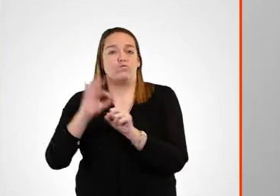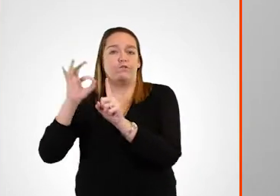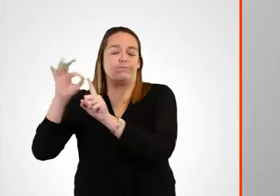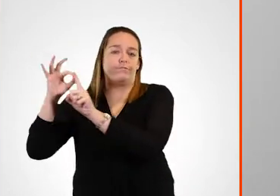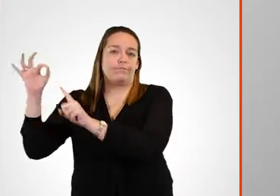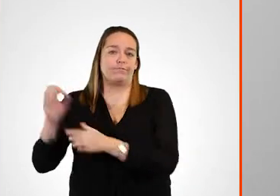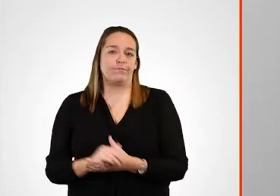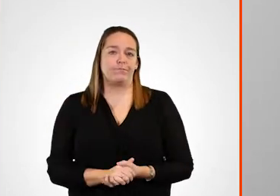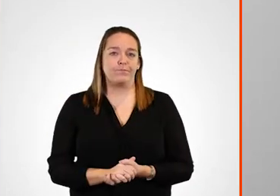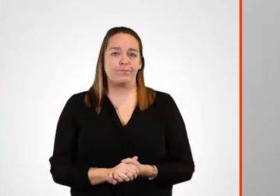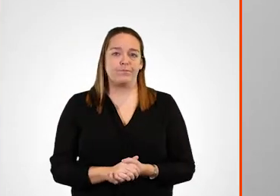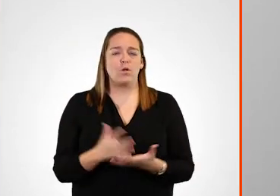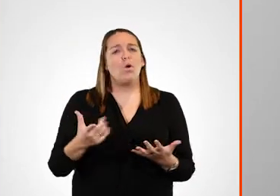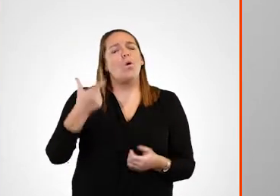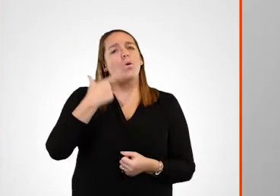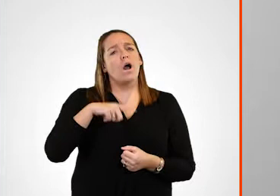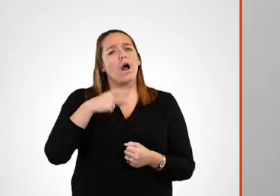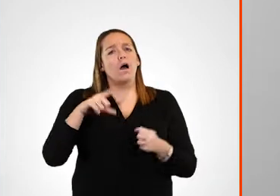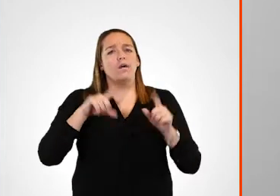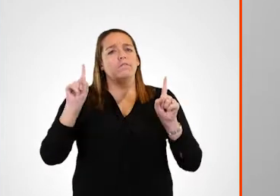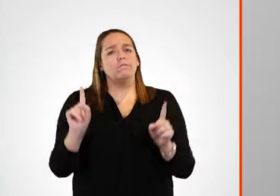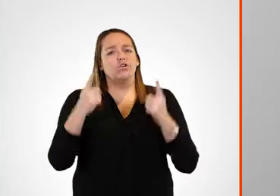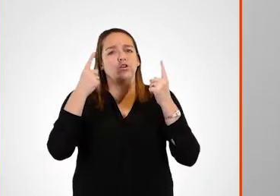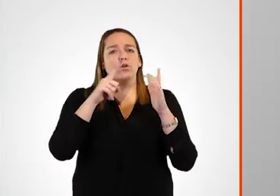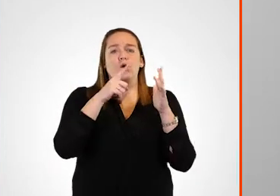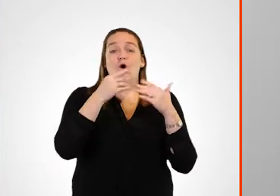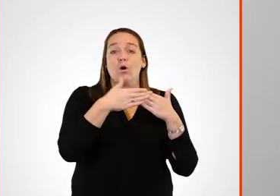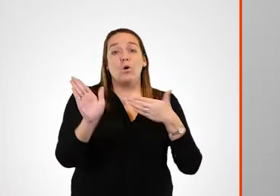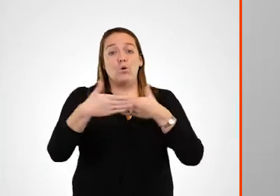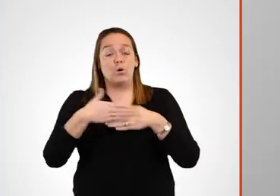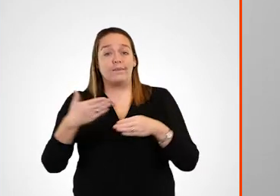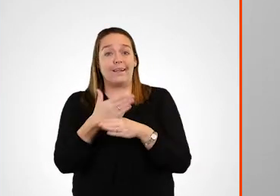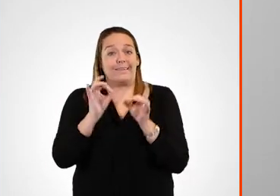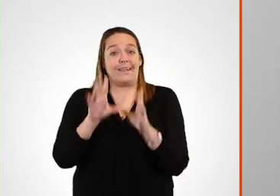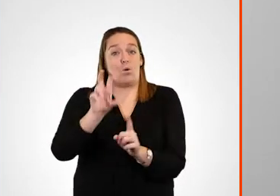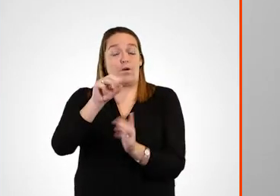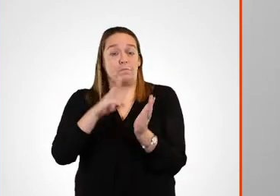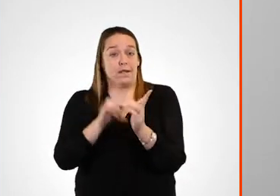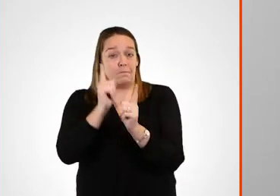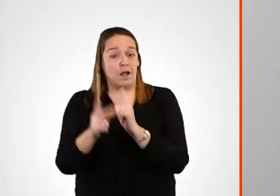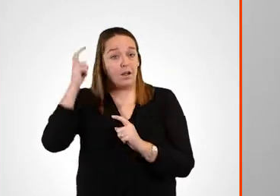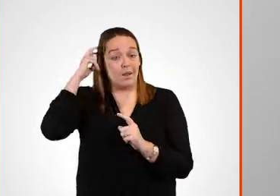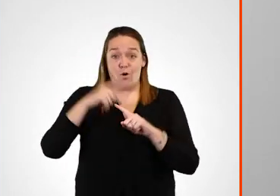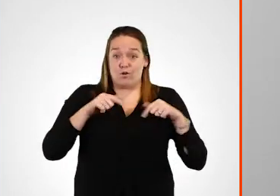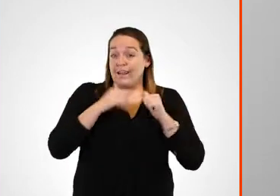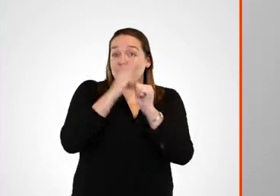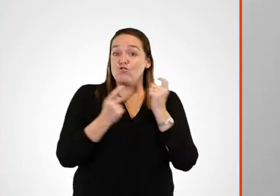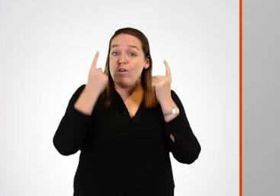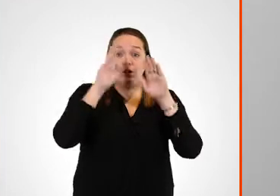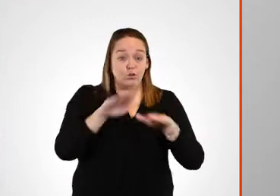The reason we originally gave the O and C at 12 months was because we didn't realise that kids with cochlear implant